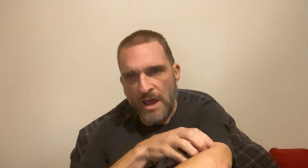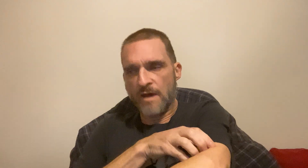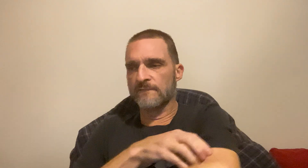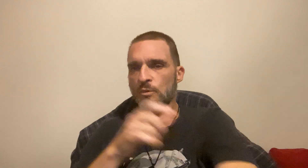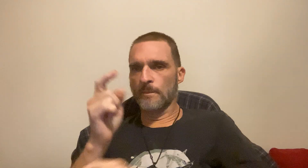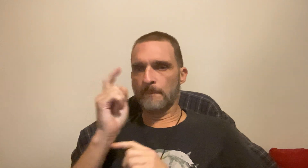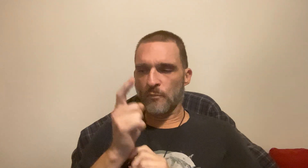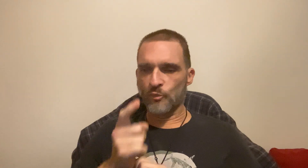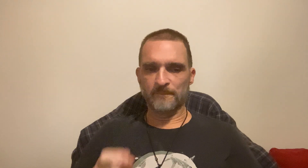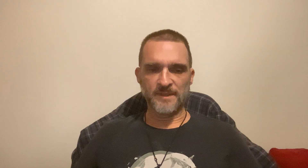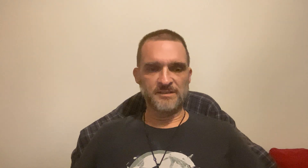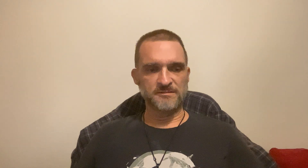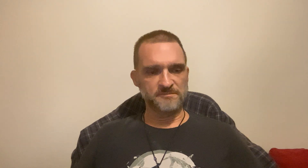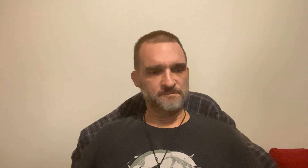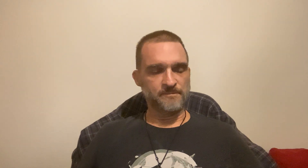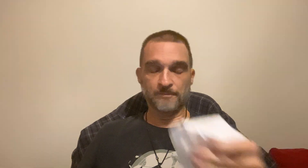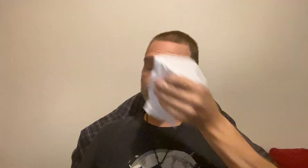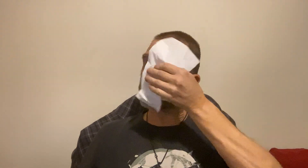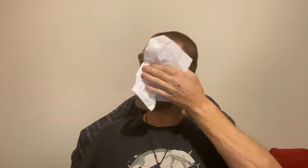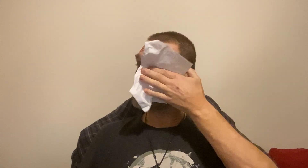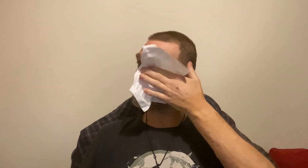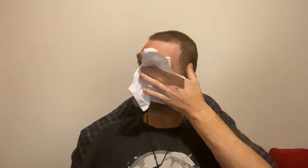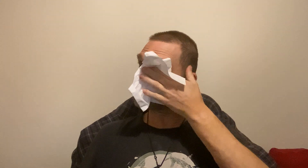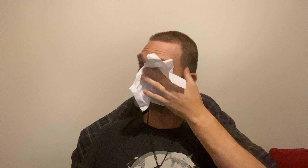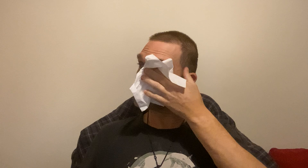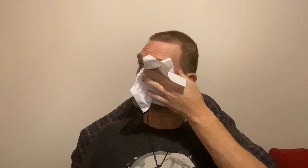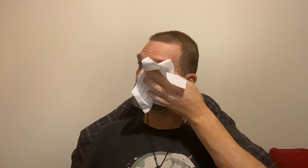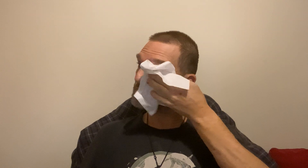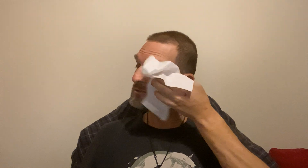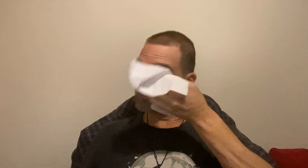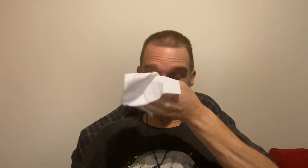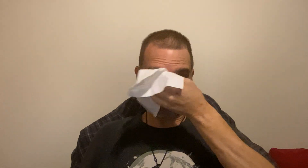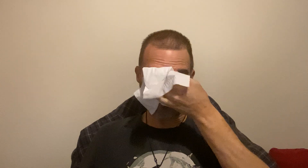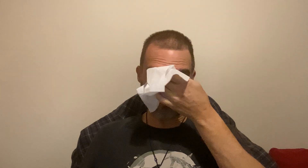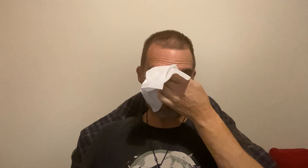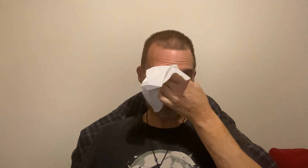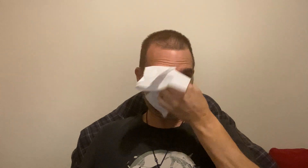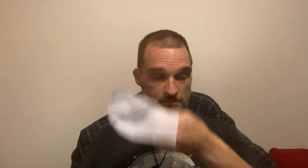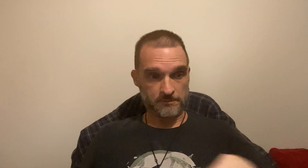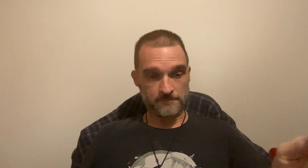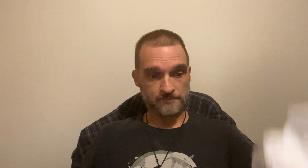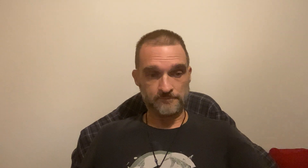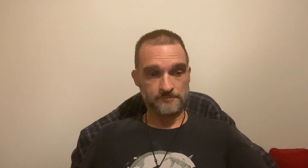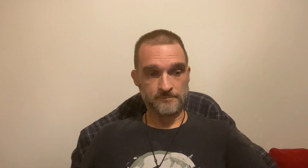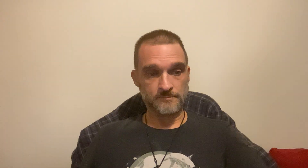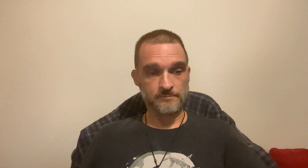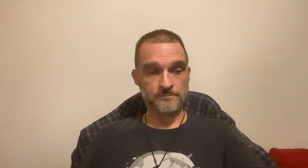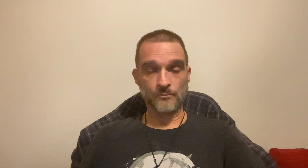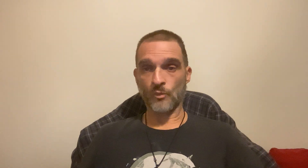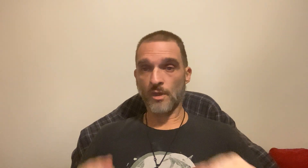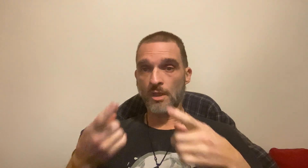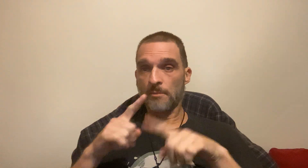It was a POWERFUL moment.